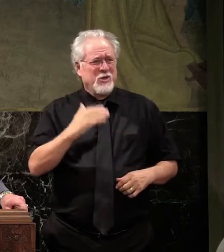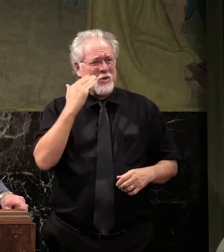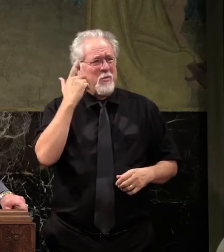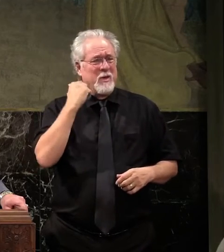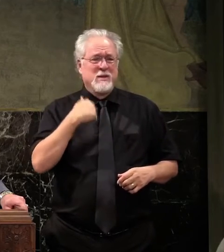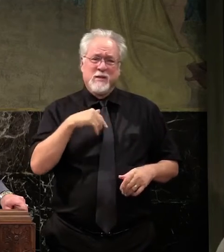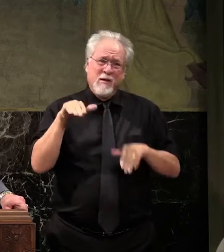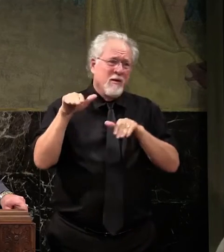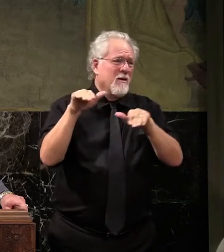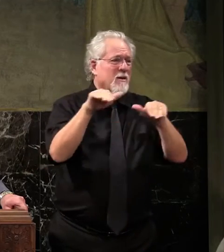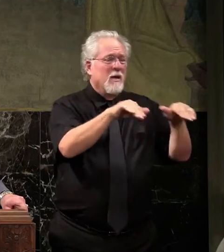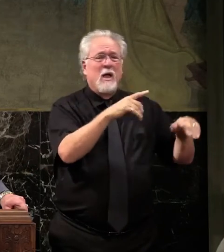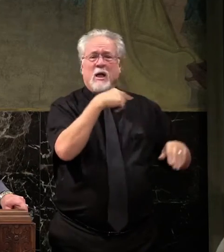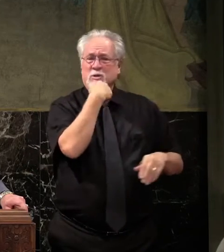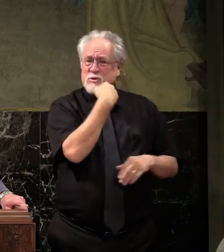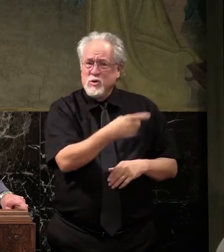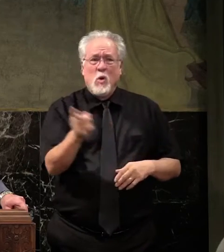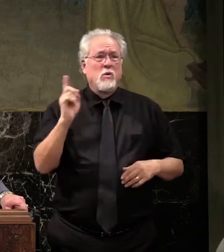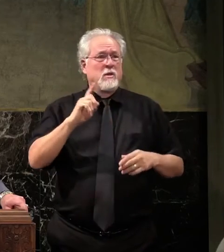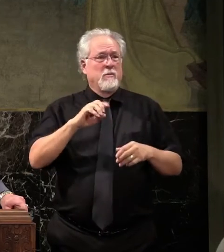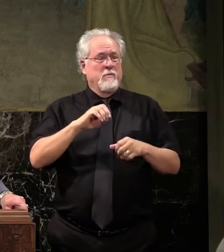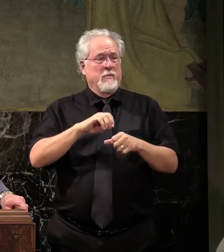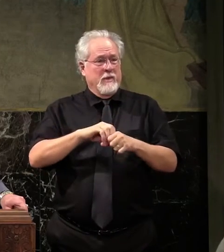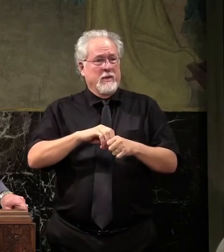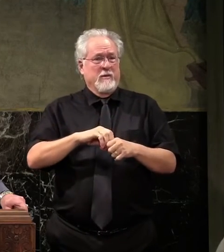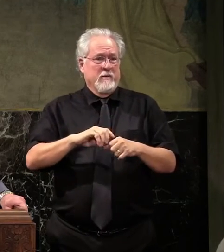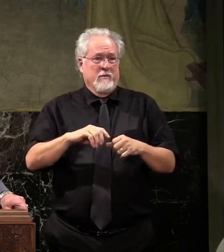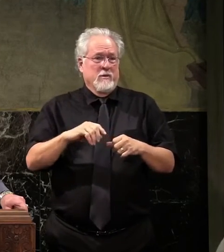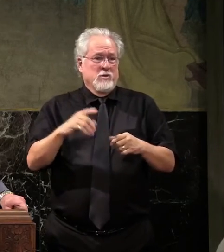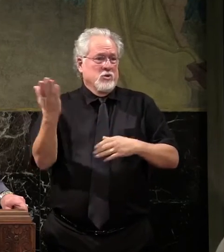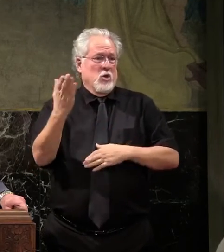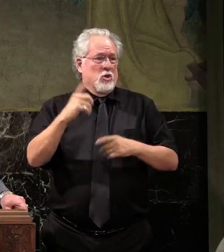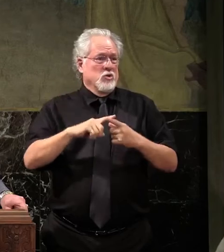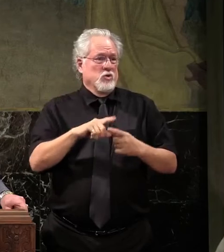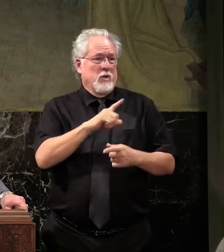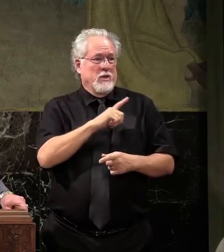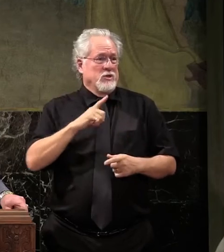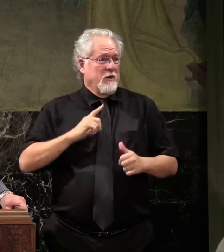notice in my talk to the legislature on the first day and there is every